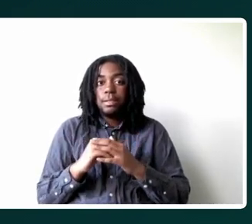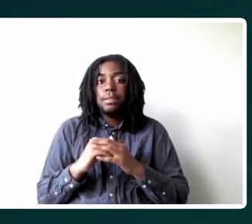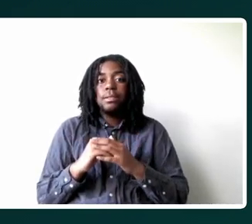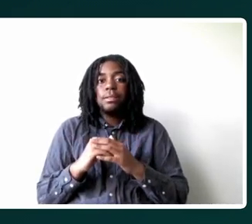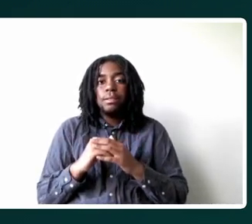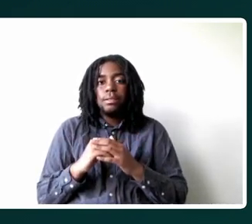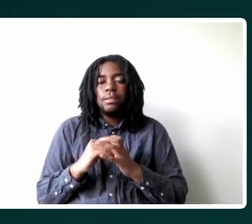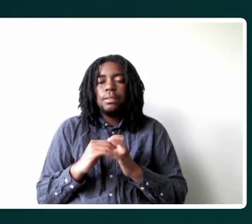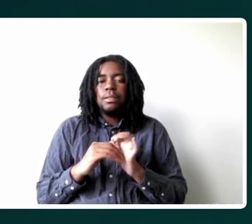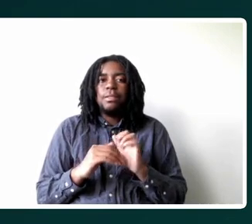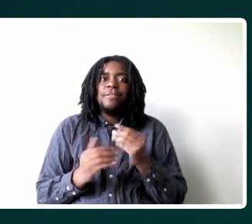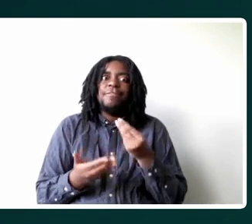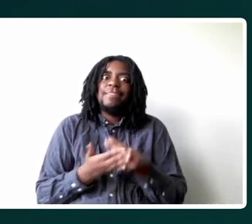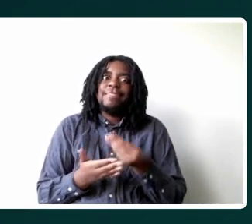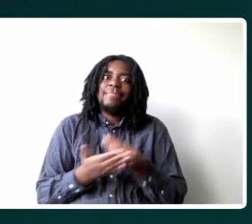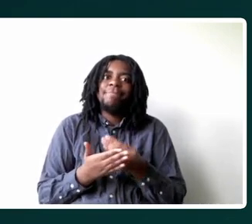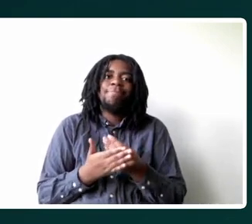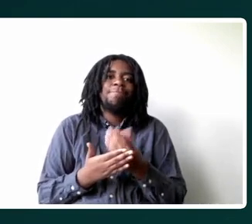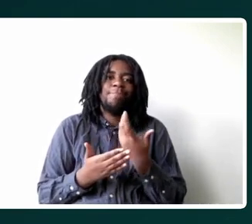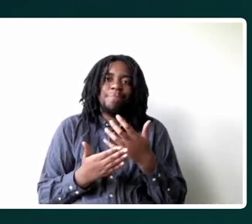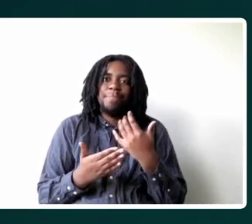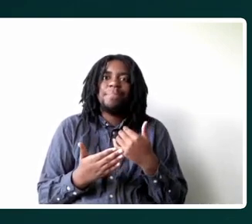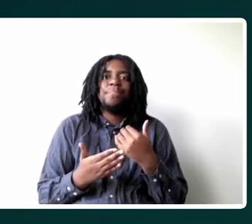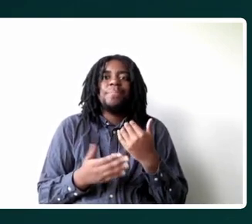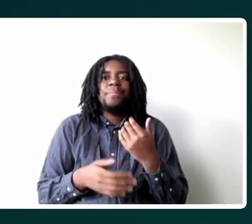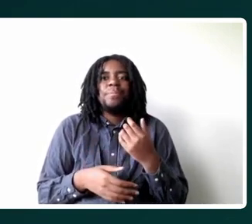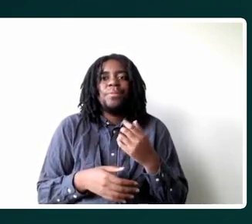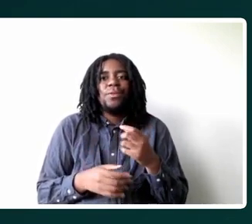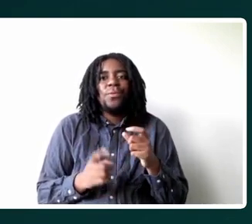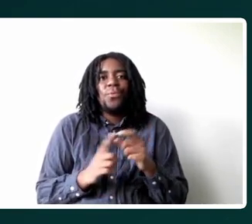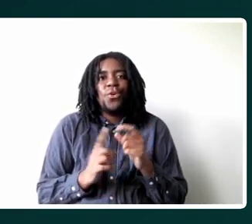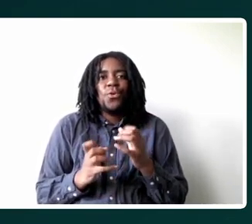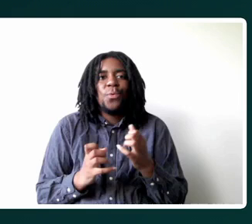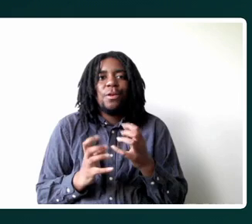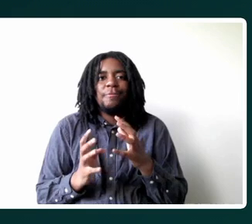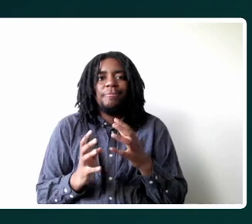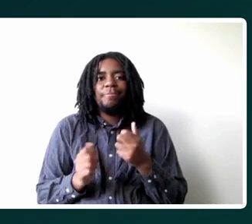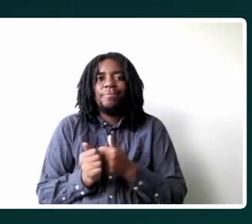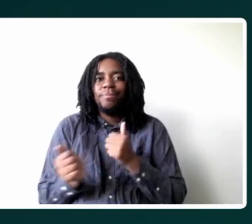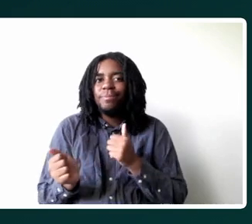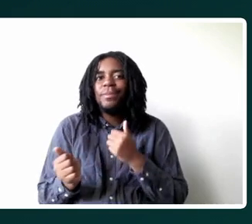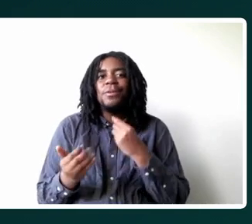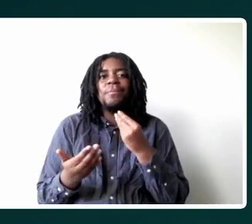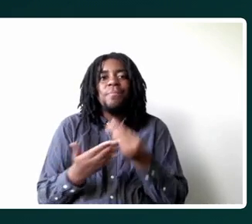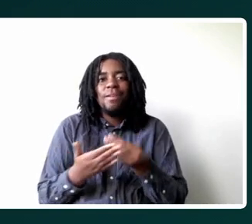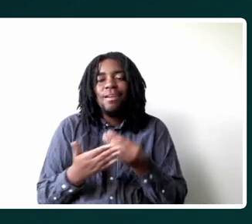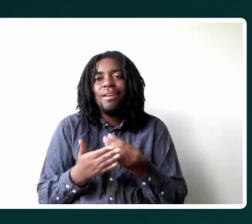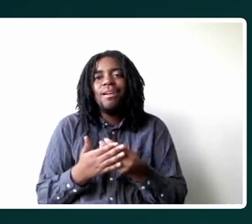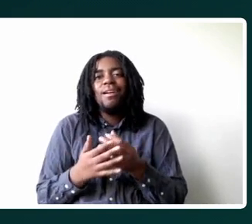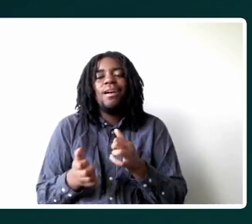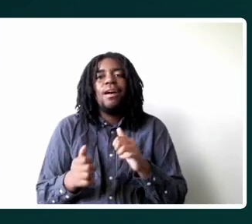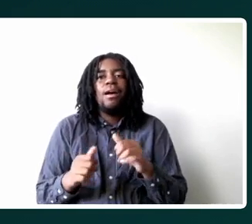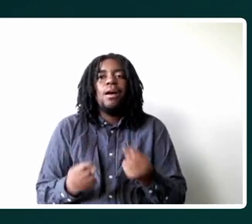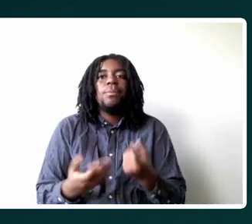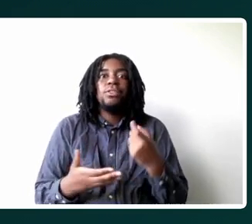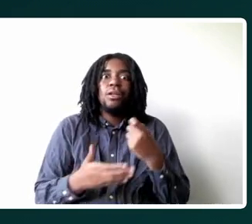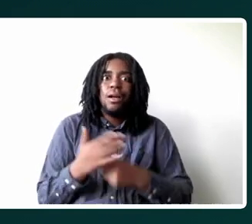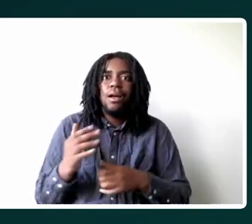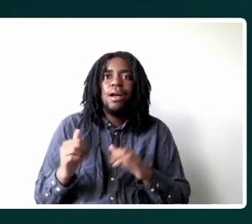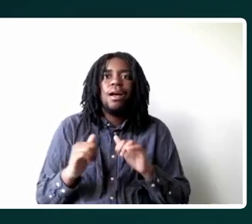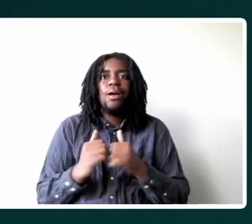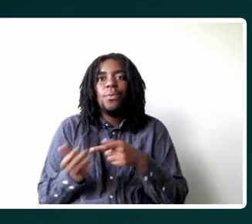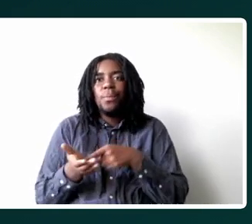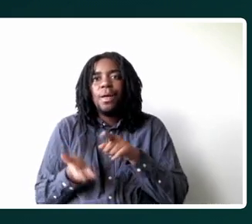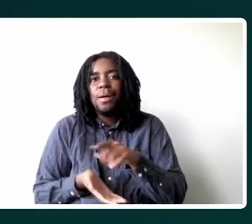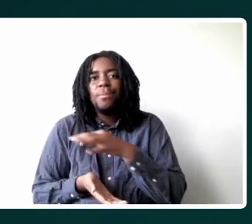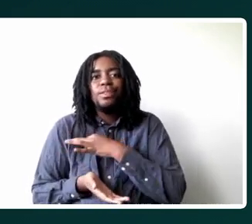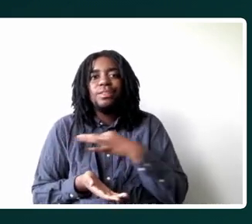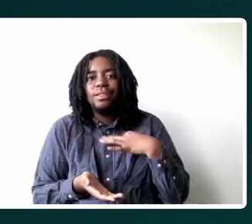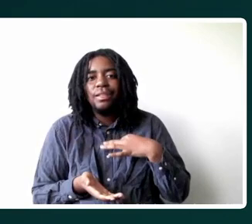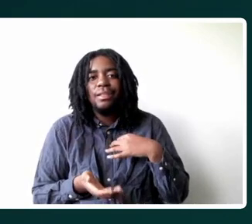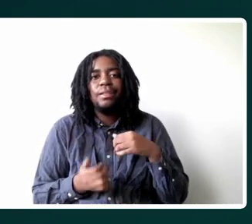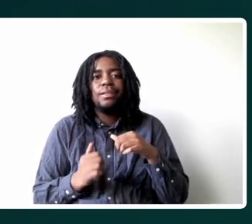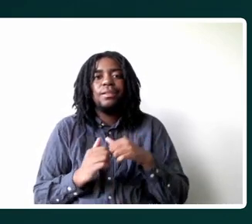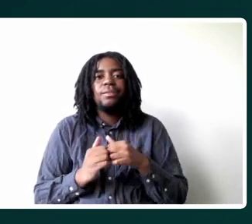funding. Money. How much does it cost? How will I pay my personnel? How will I fund the field trips?